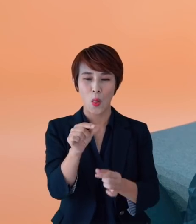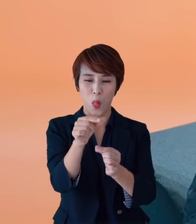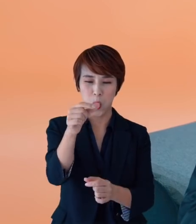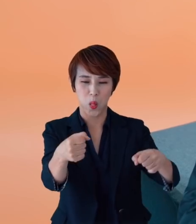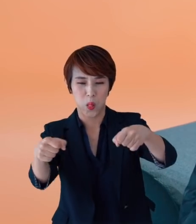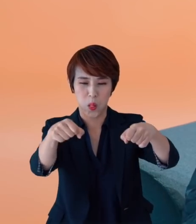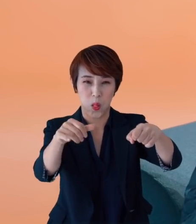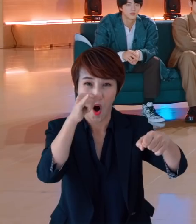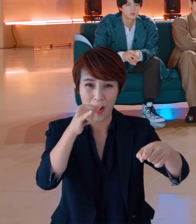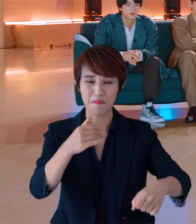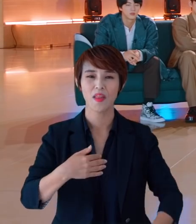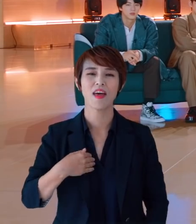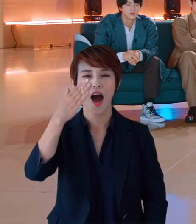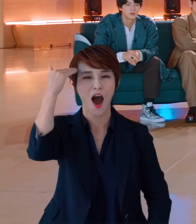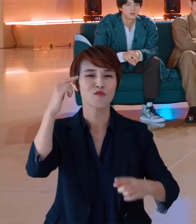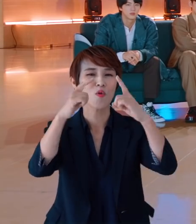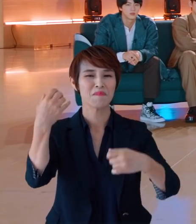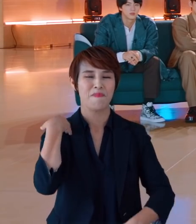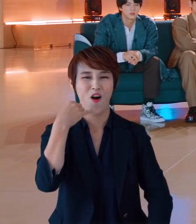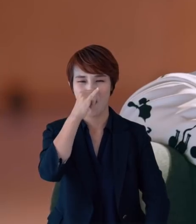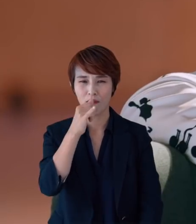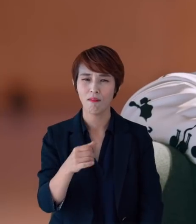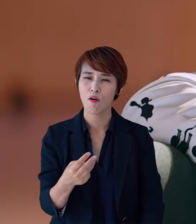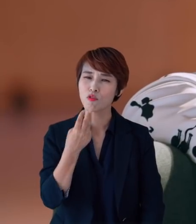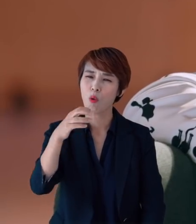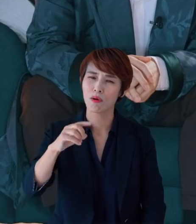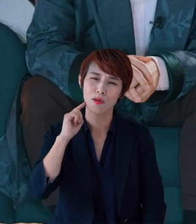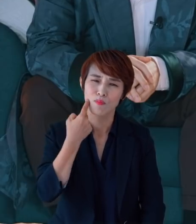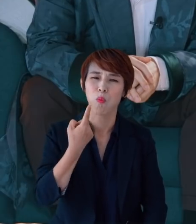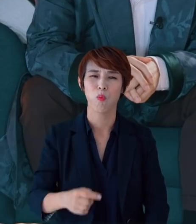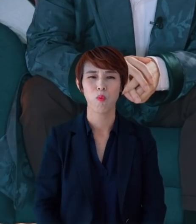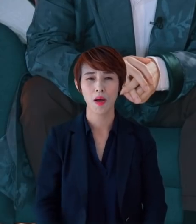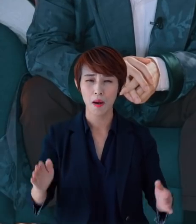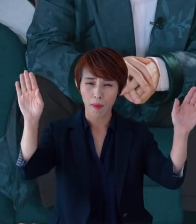Jin: Mine had to do with a hanok. j-hope: Seoul is really pretty, especially at night.